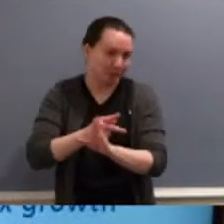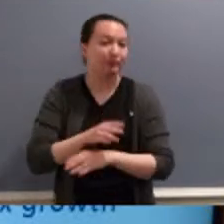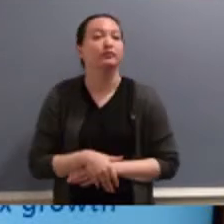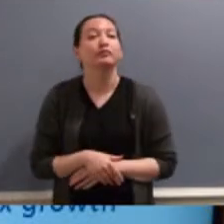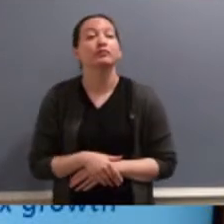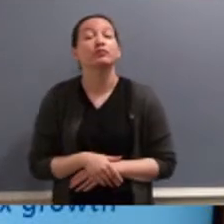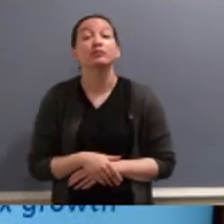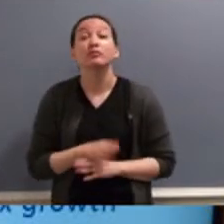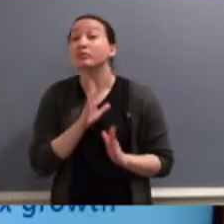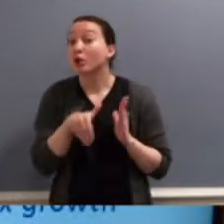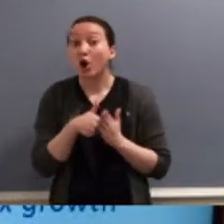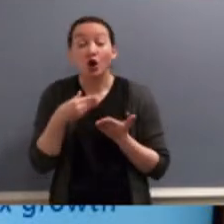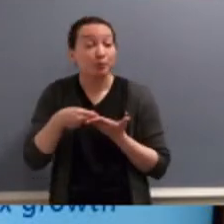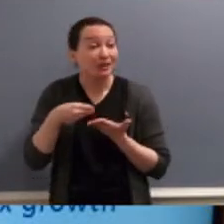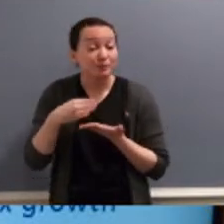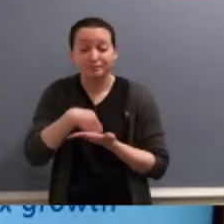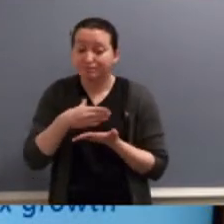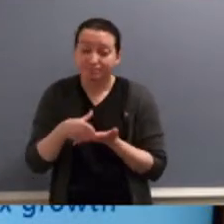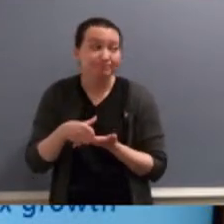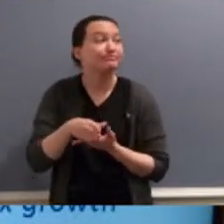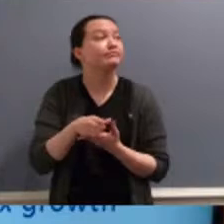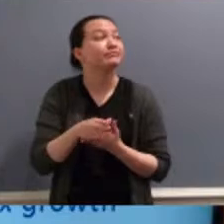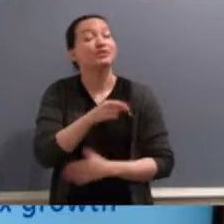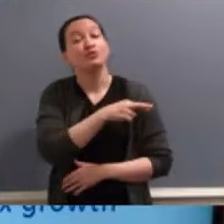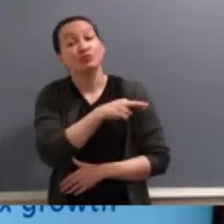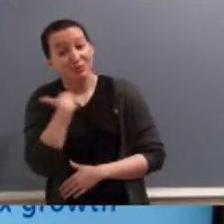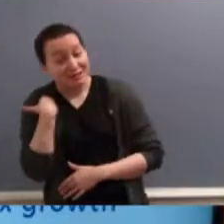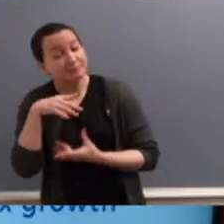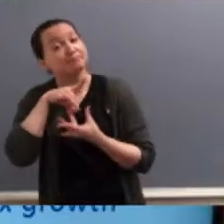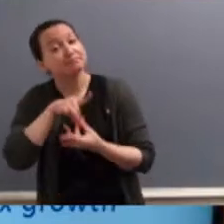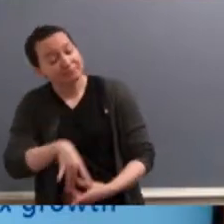as with all budgets there is there are risks associated with this budget as